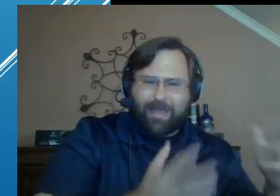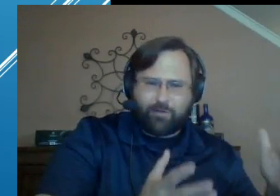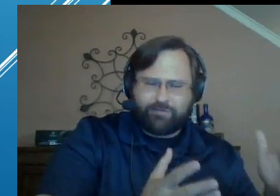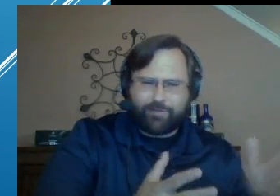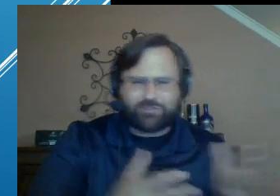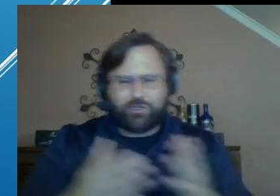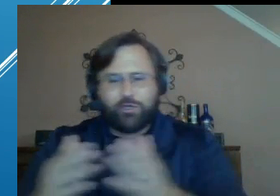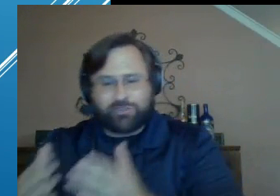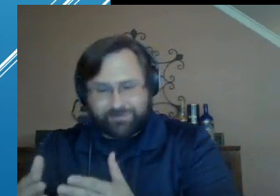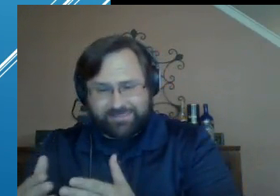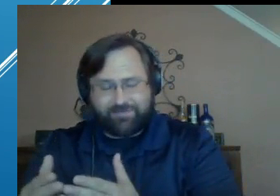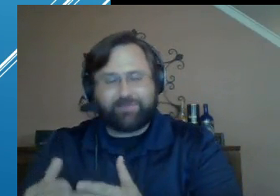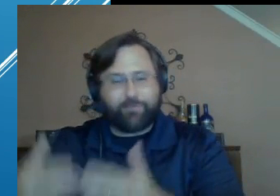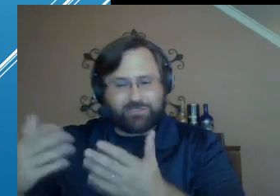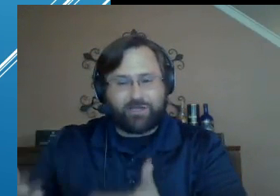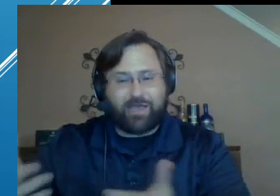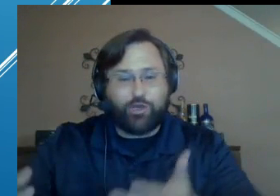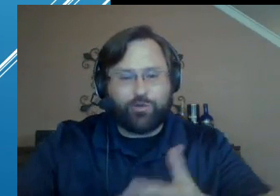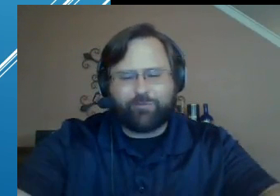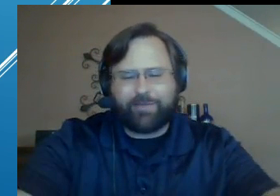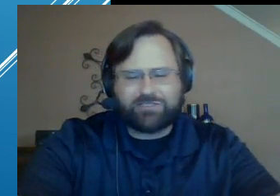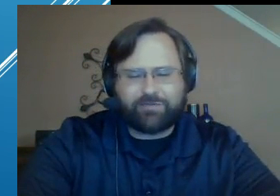background information to specific information in new information